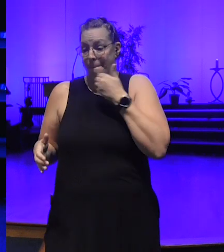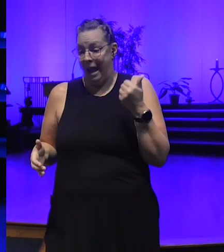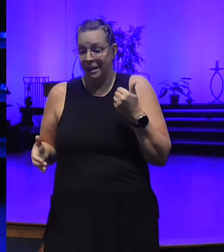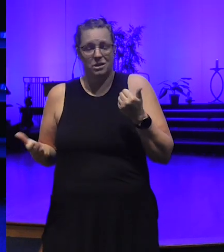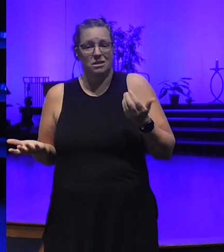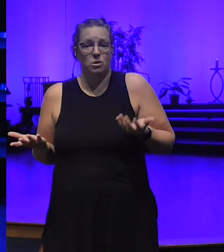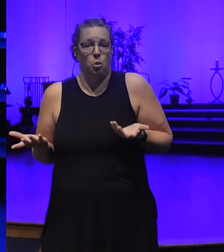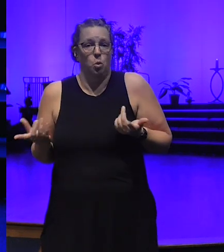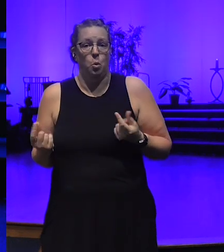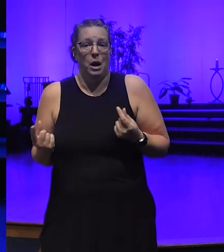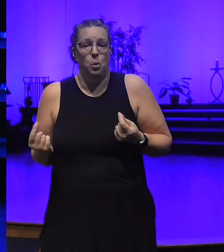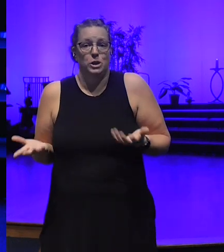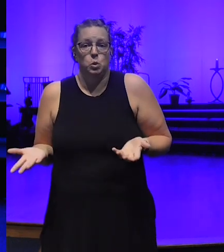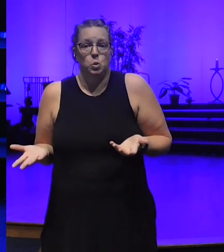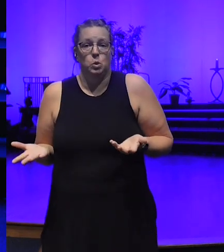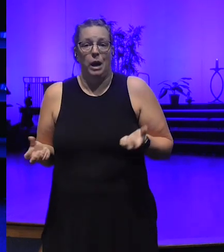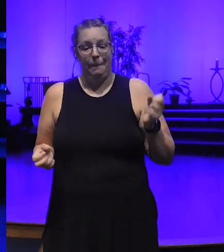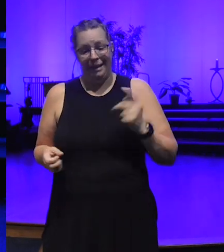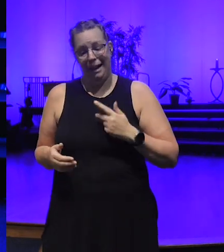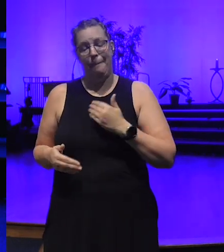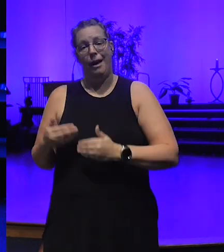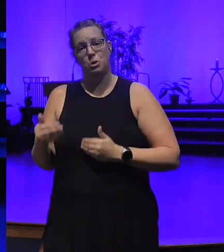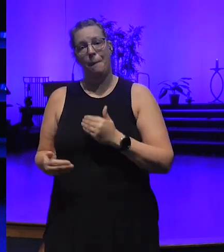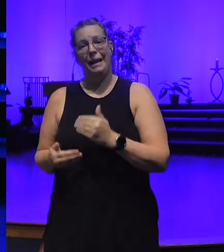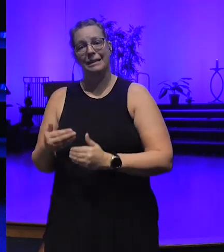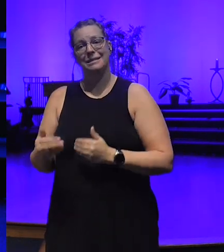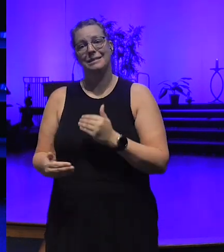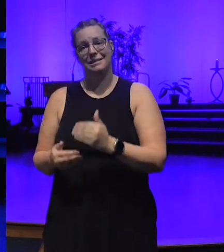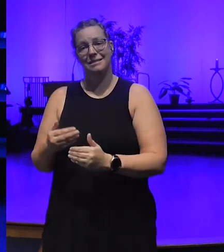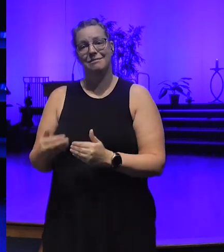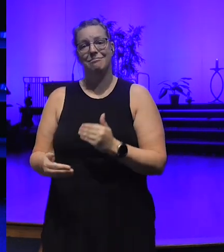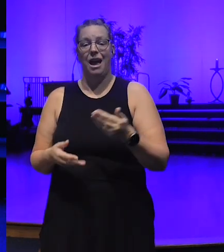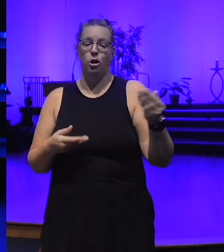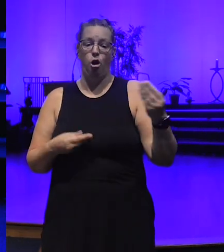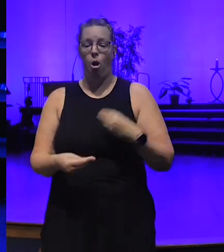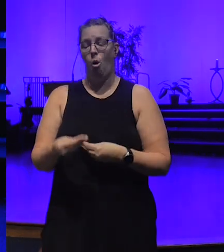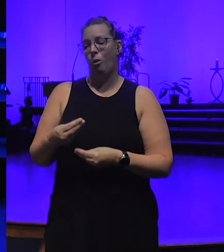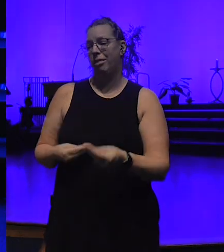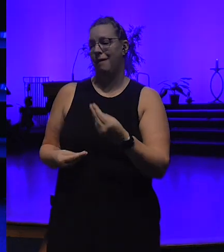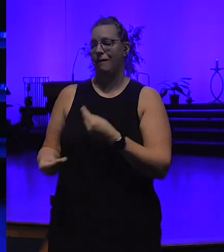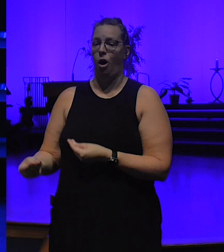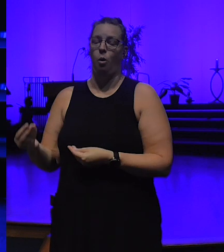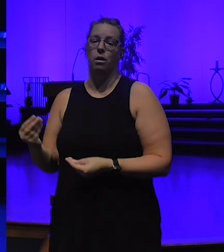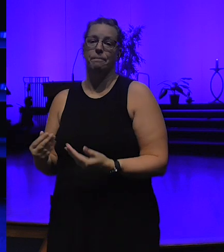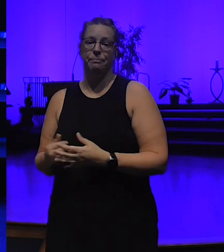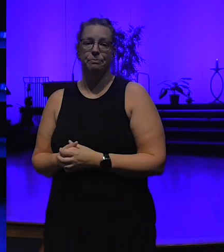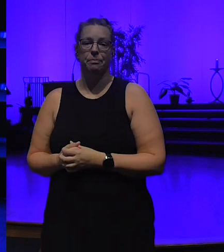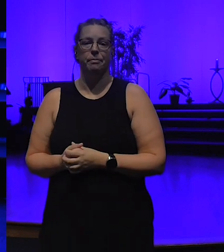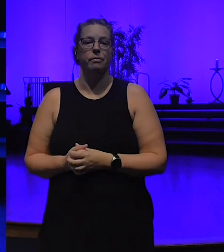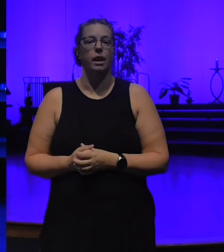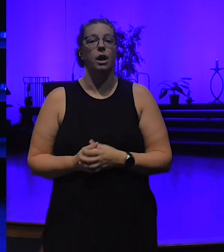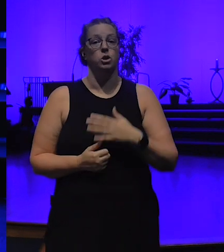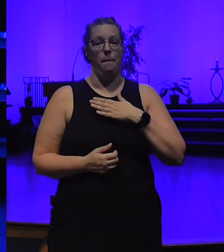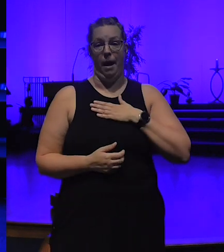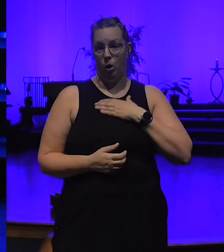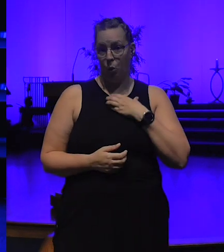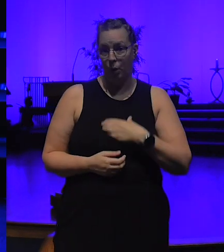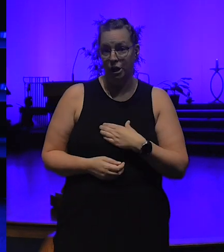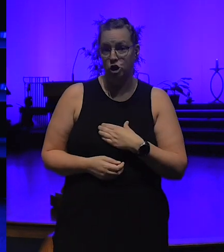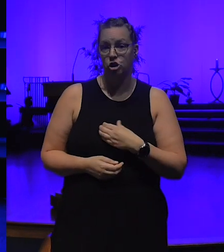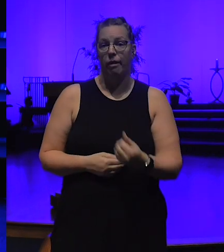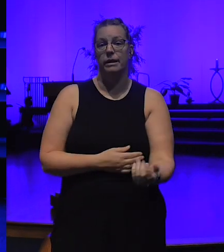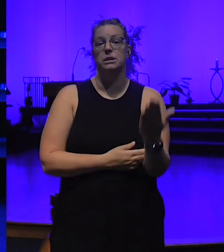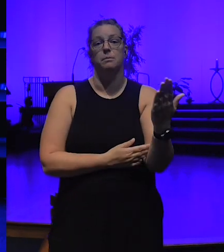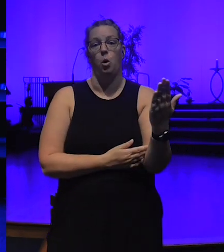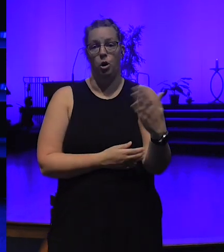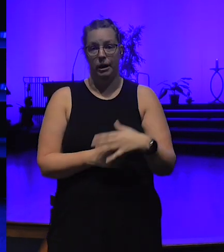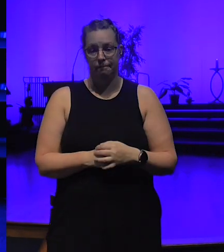but get back to our pace and go with the flow so I wish for you this morning that you stay eternally